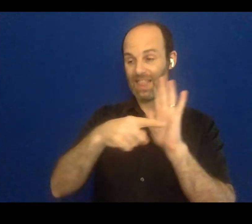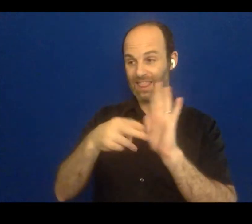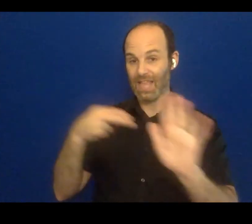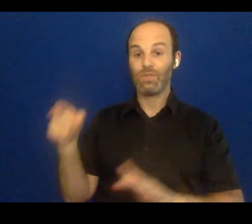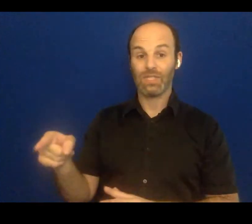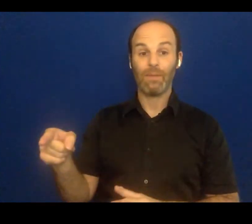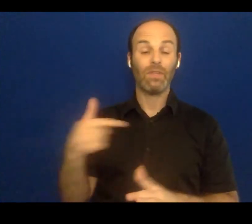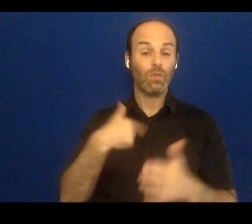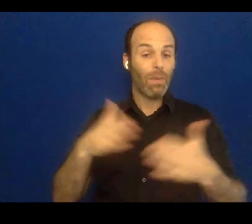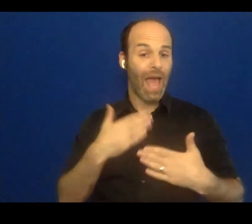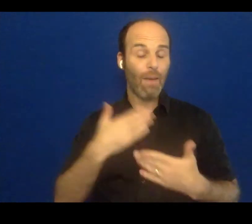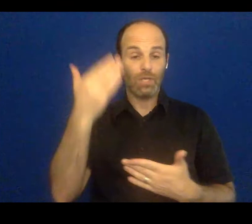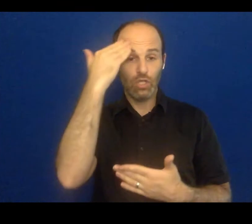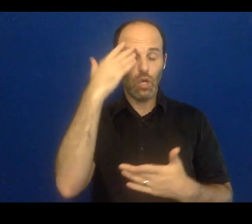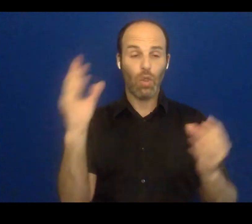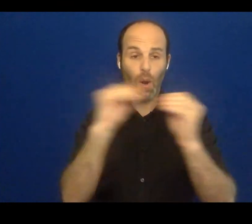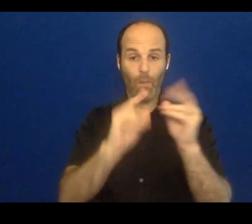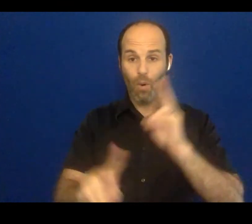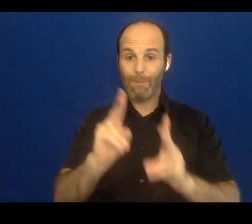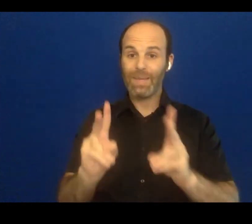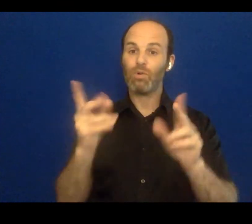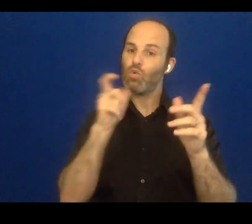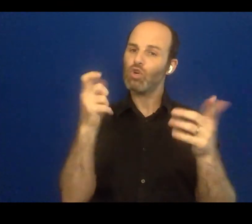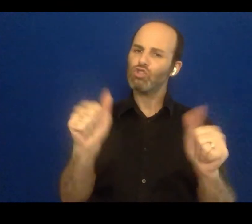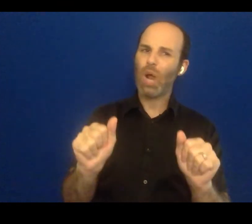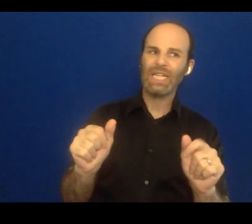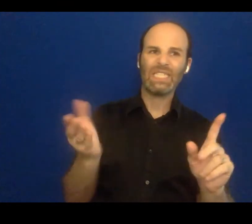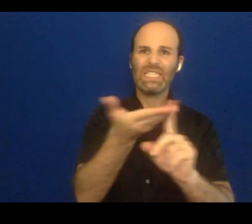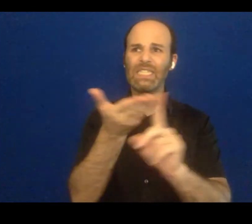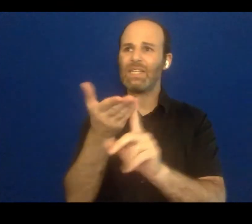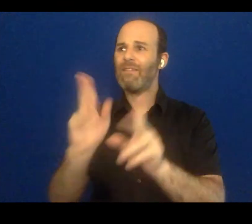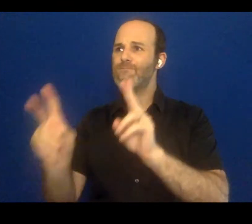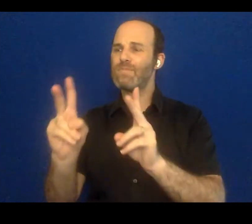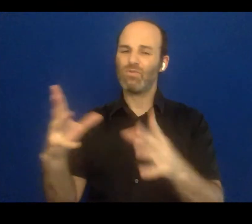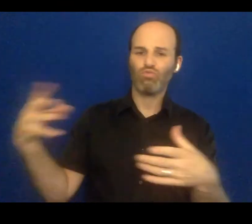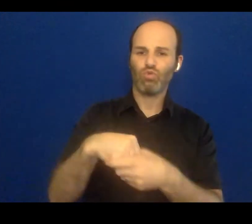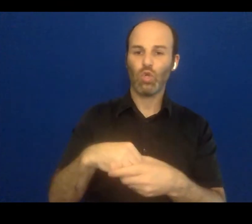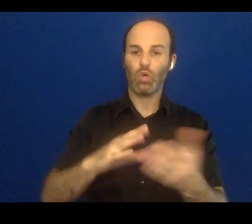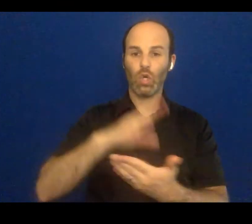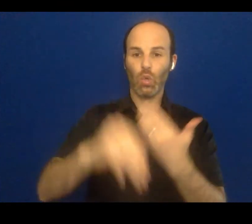ARE MORE PEOPLE OUT THERE TRYING TO GET THE DISABILITY EDUCATION